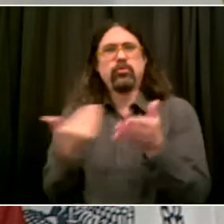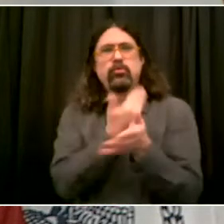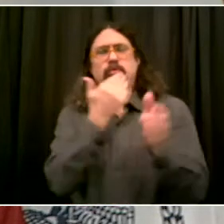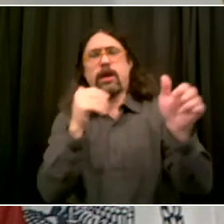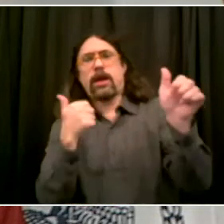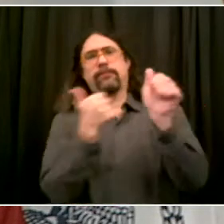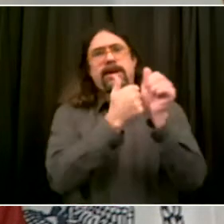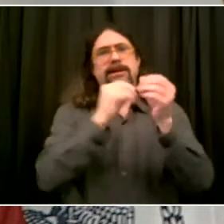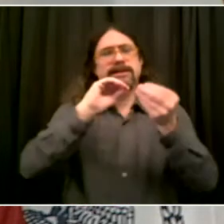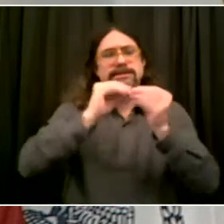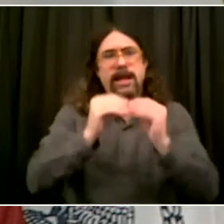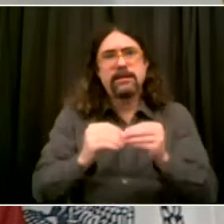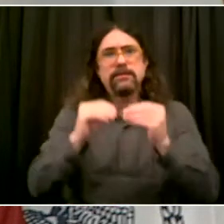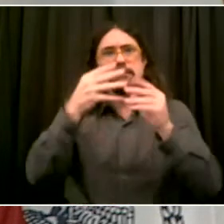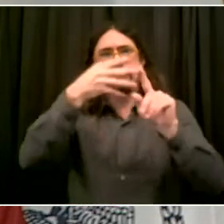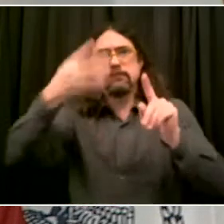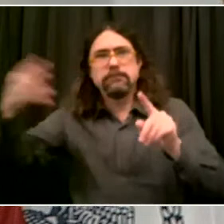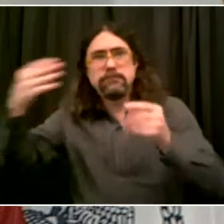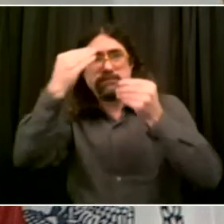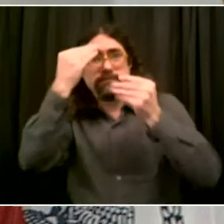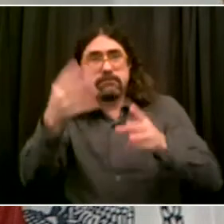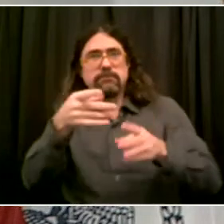BEEN POSOSNTIG EARLY DATA ABOUT RACIAL